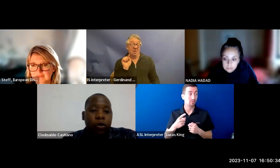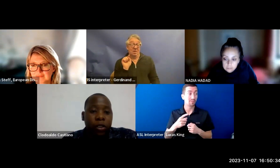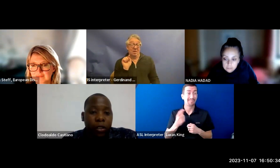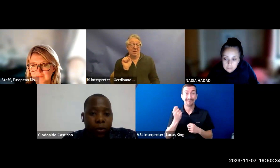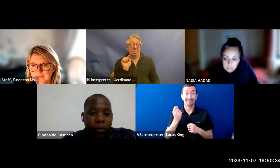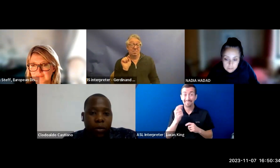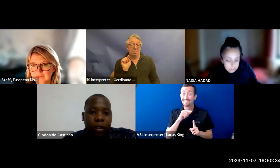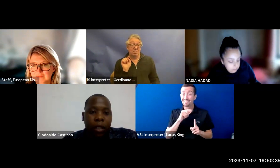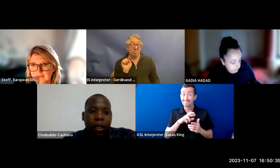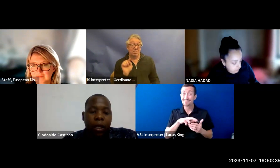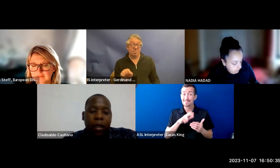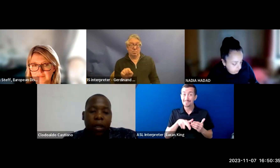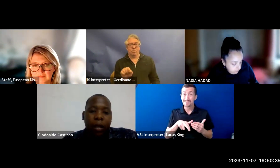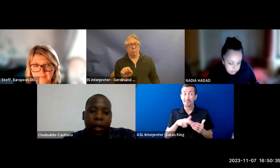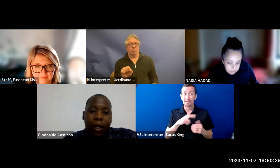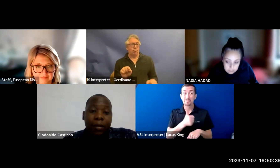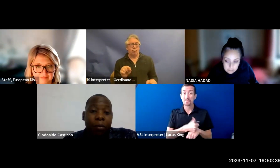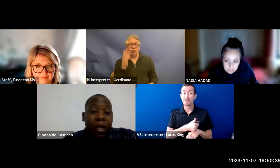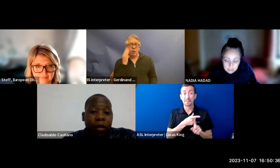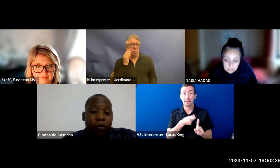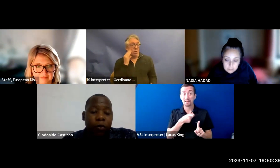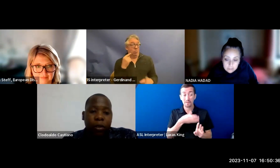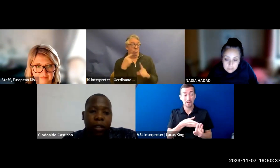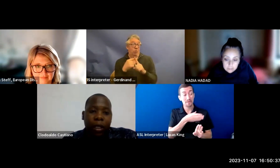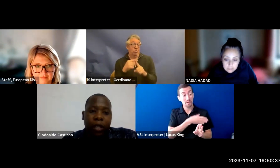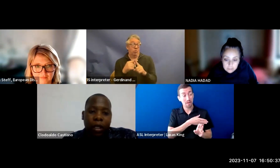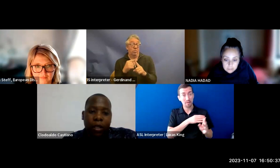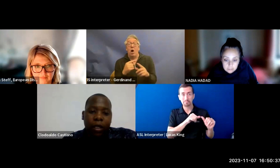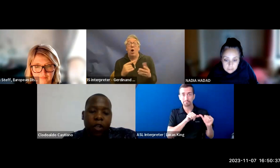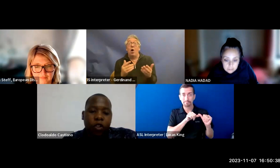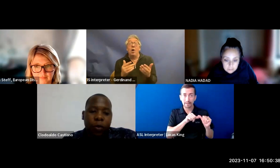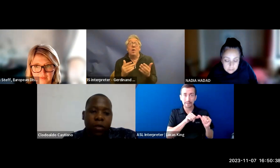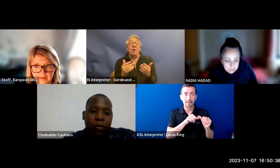of a continuous and meaningful engagement